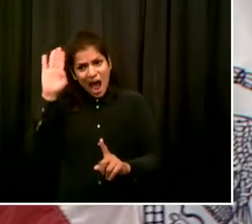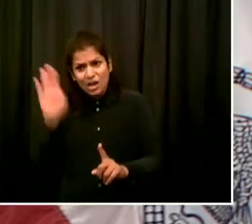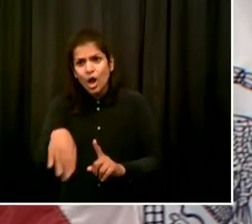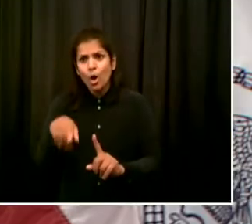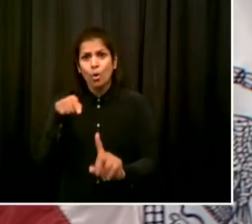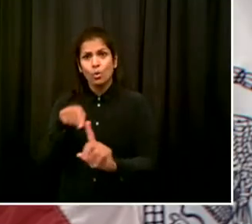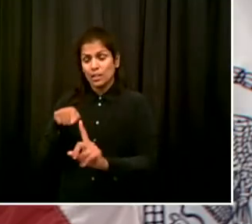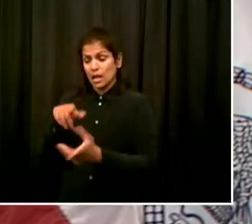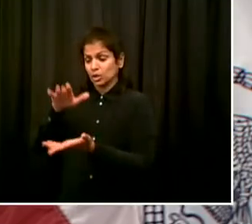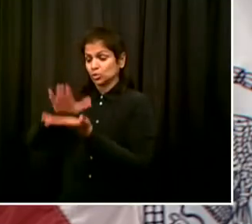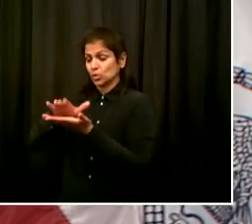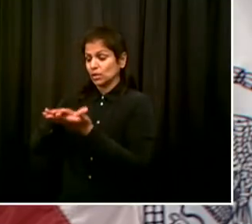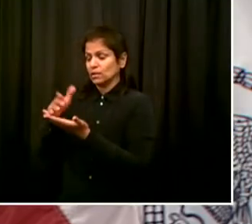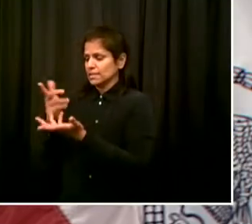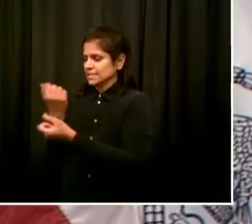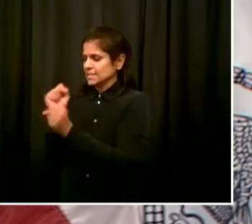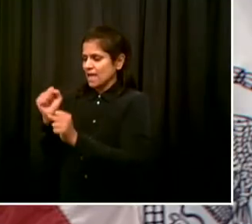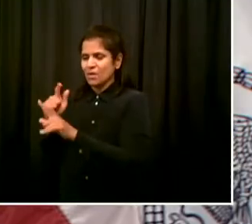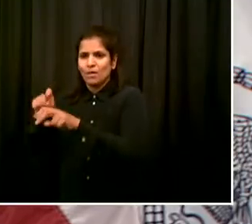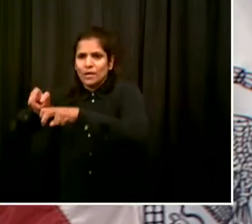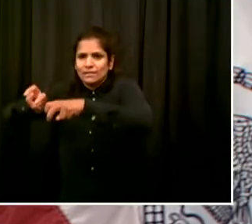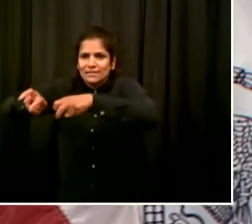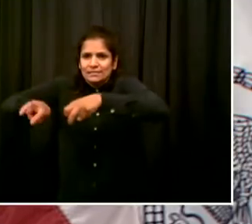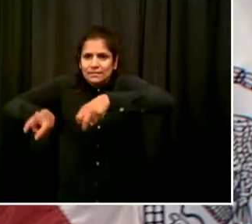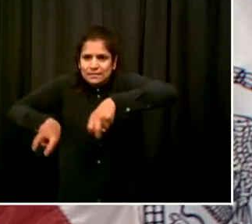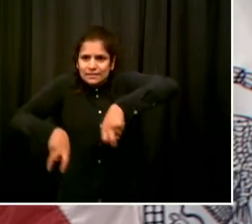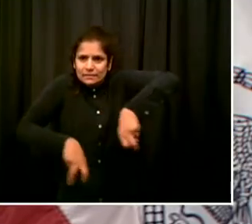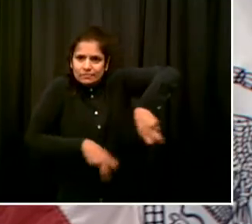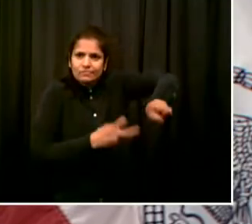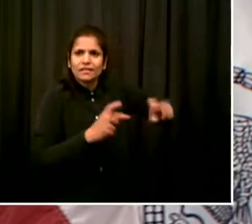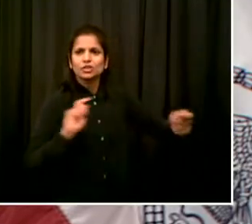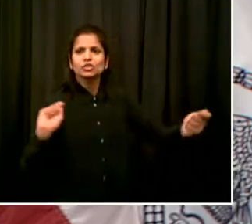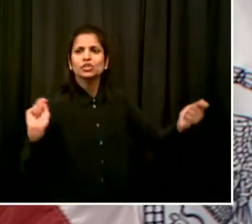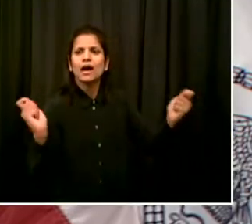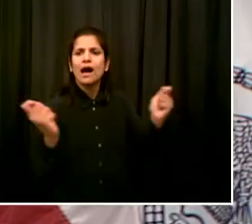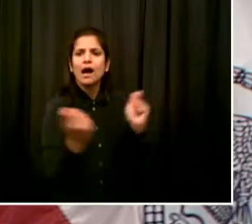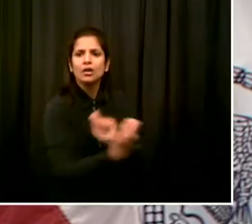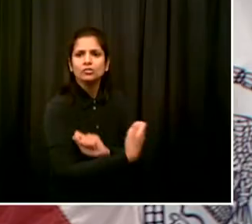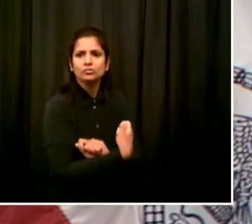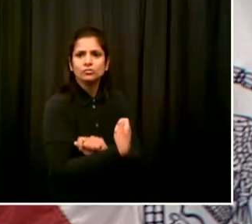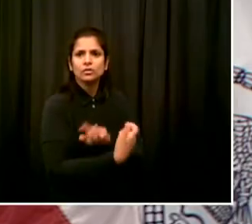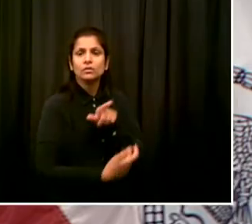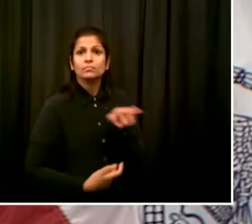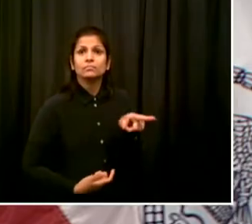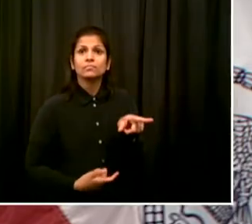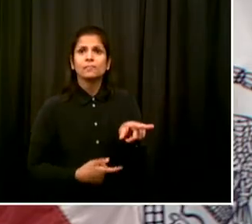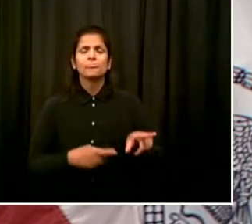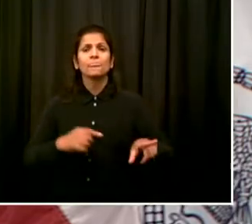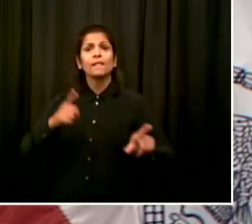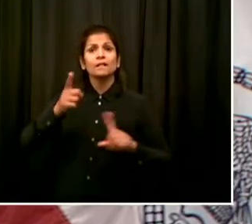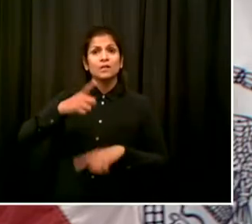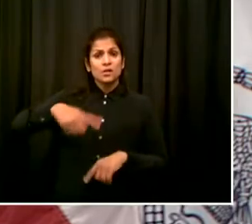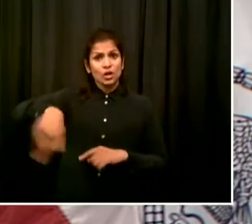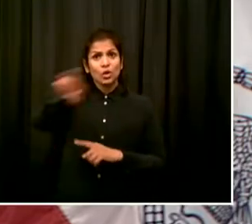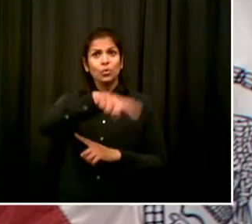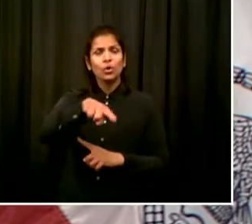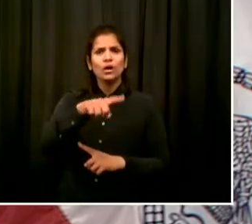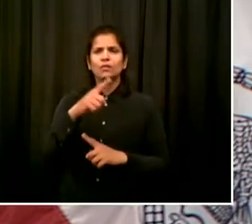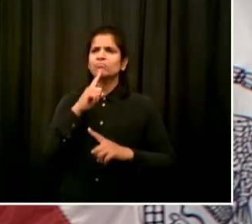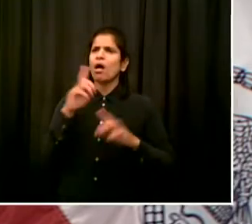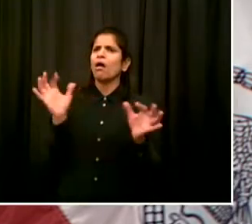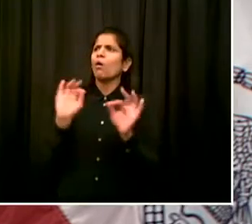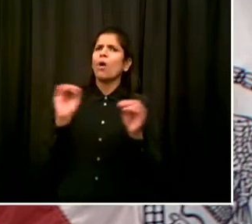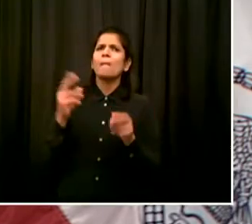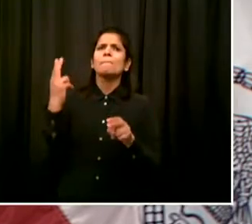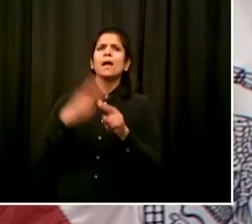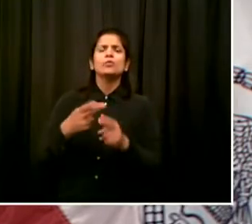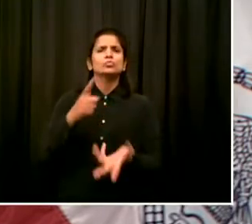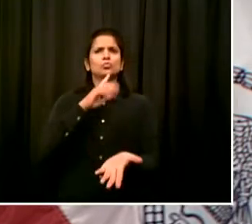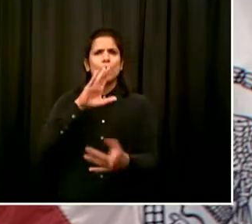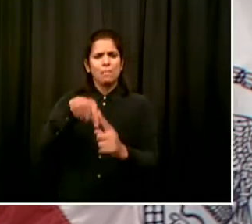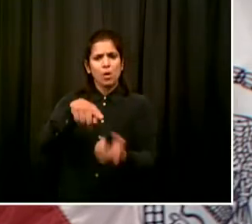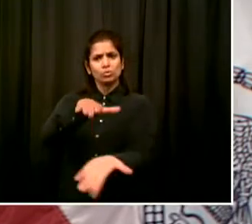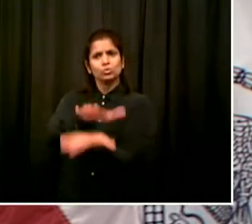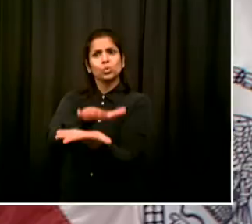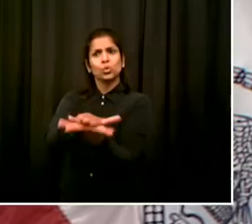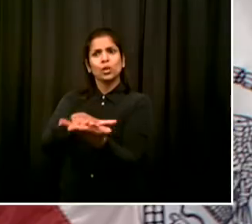ON THE 40% AND